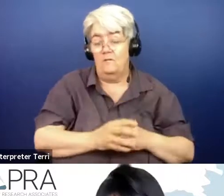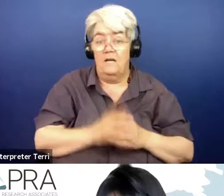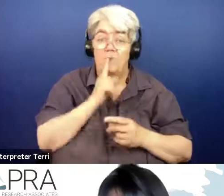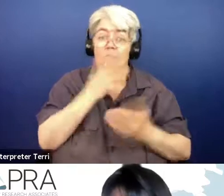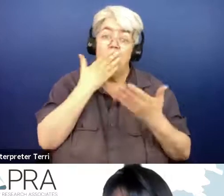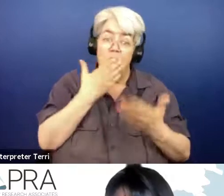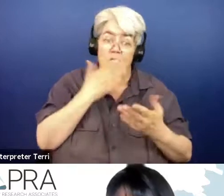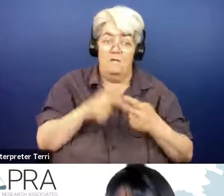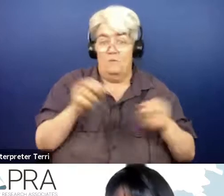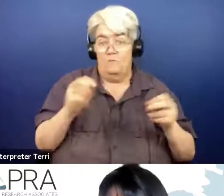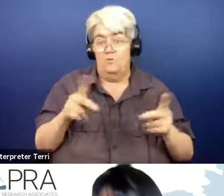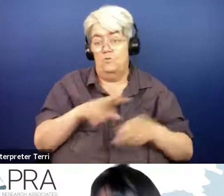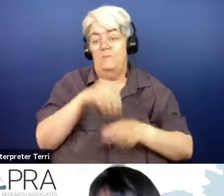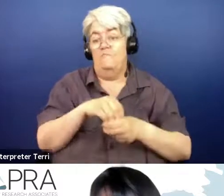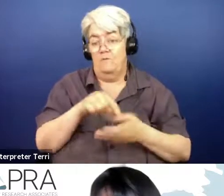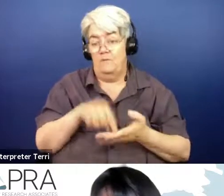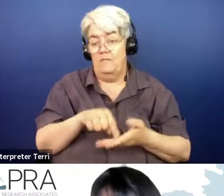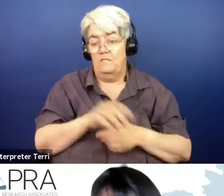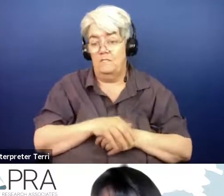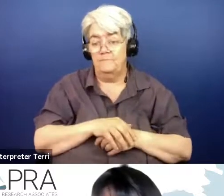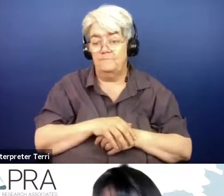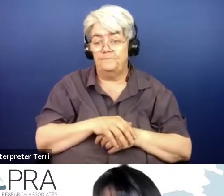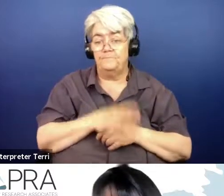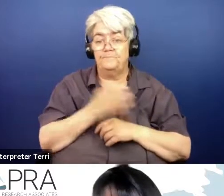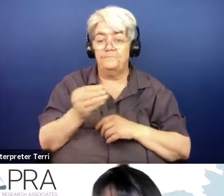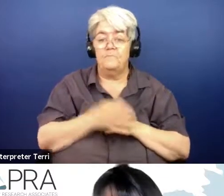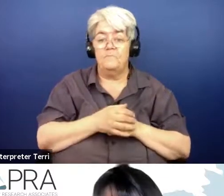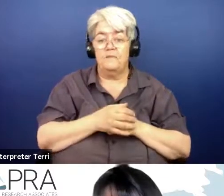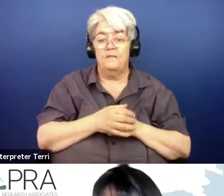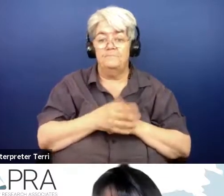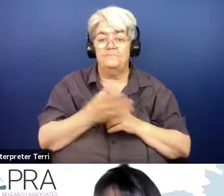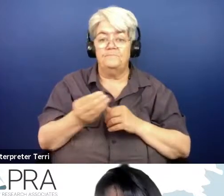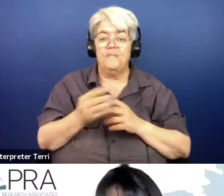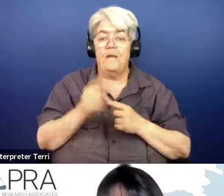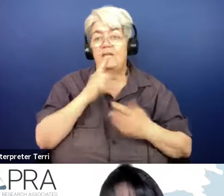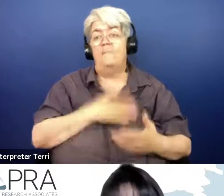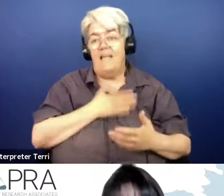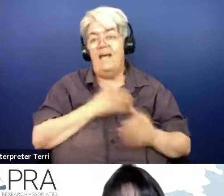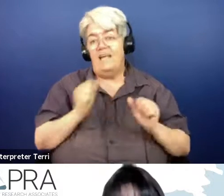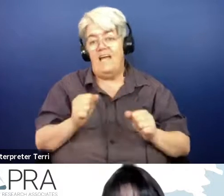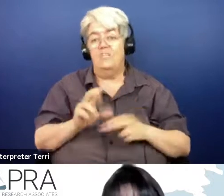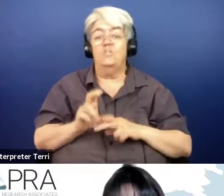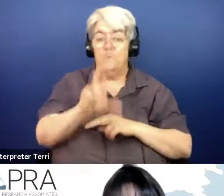to be part of this and to, you know, -- I'm glad I'm able to contribute and I'm glad I'm